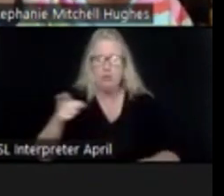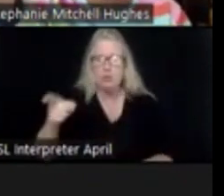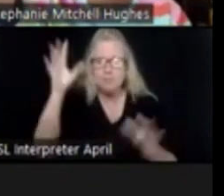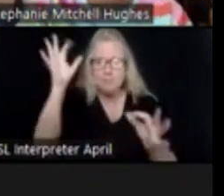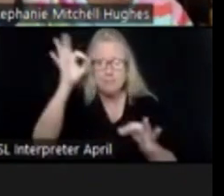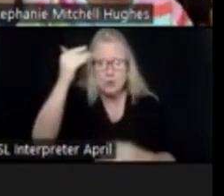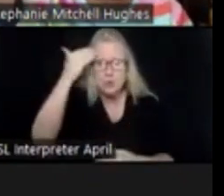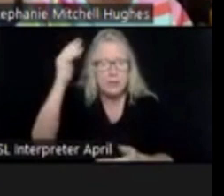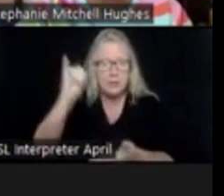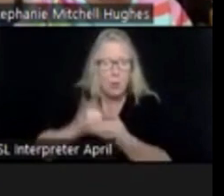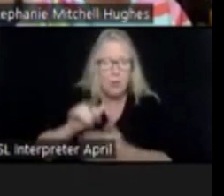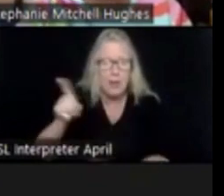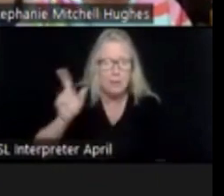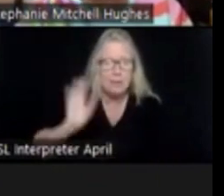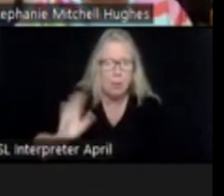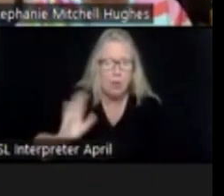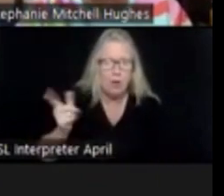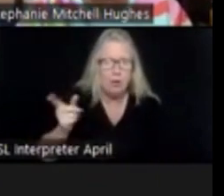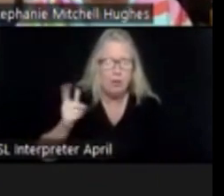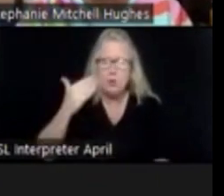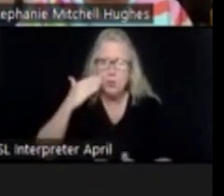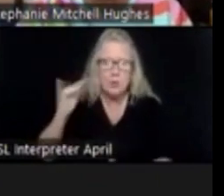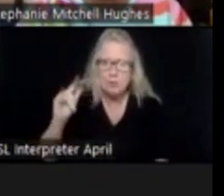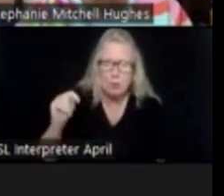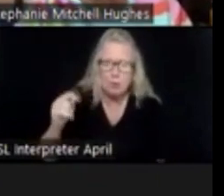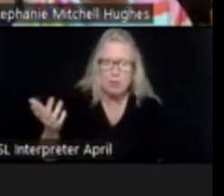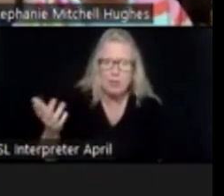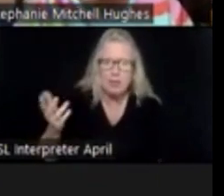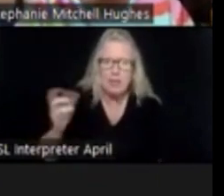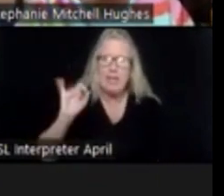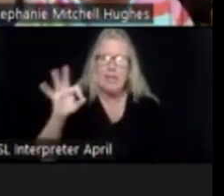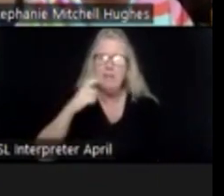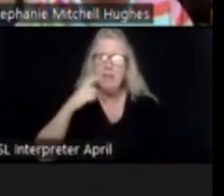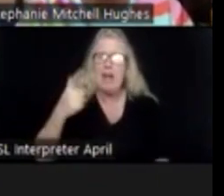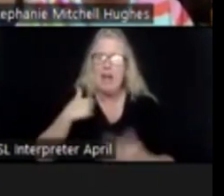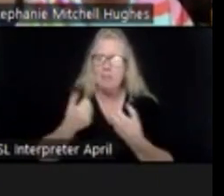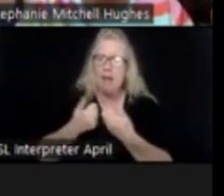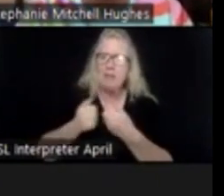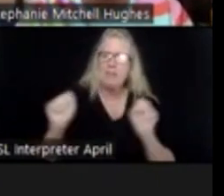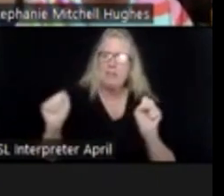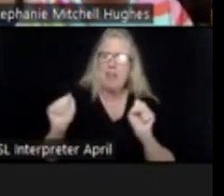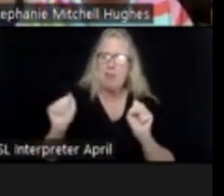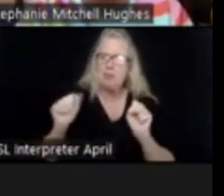KNOW IT, YOU WOULD NOT HAVE KNOWN IT IF I DID NOT DISCLOSE IT.